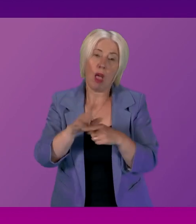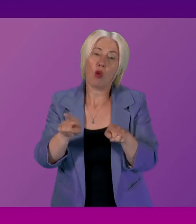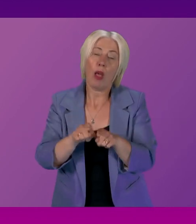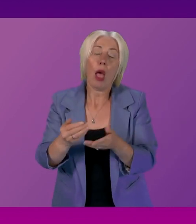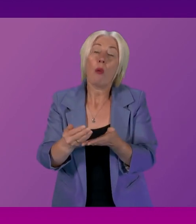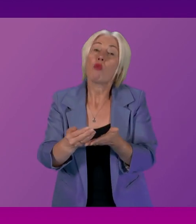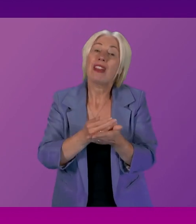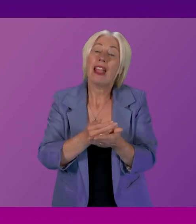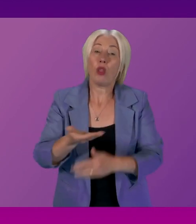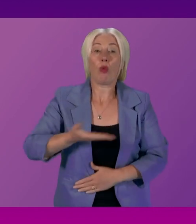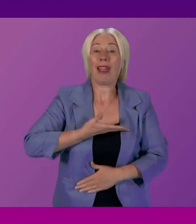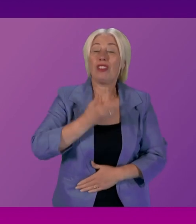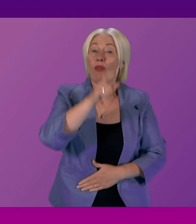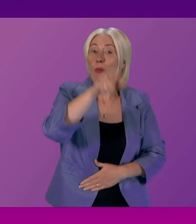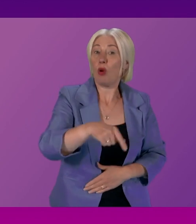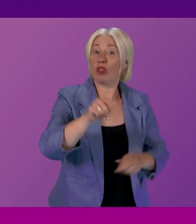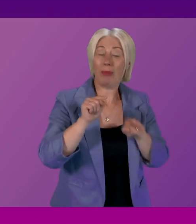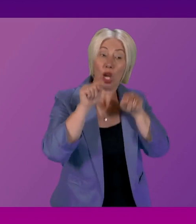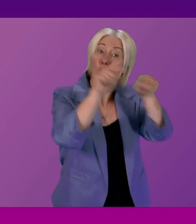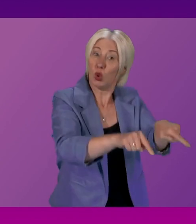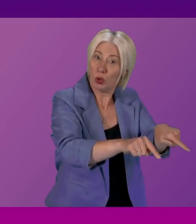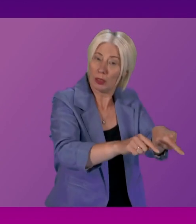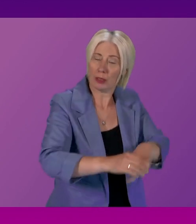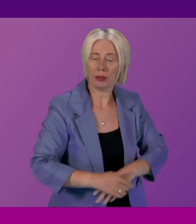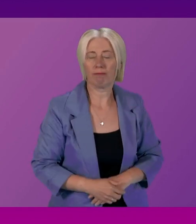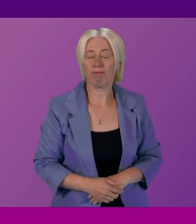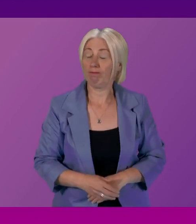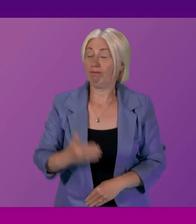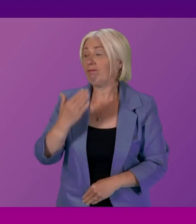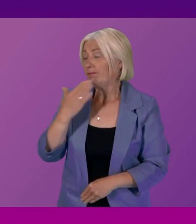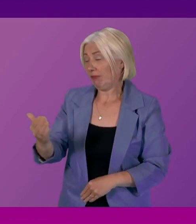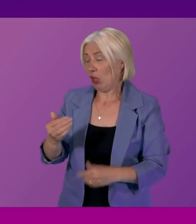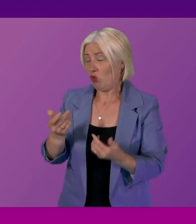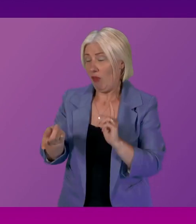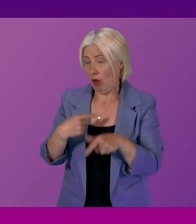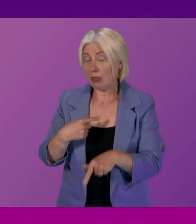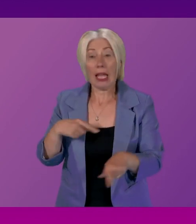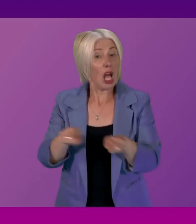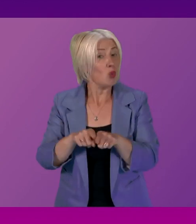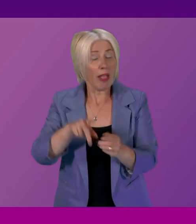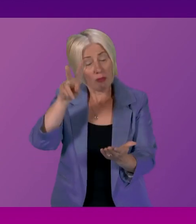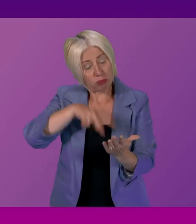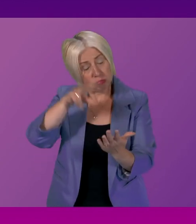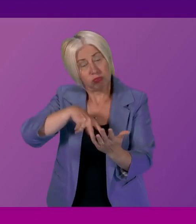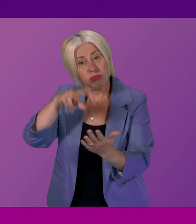I, too, have read the submission from the senators, both those in favour and those against.